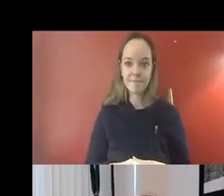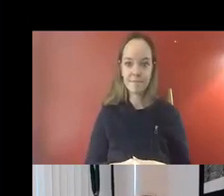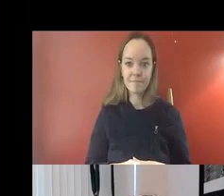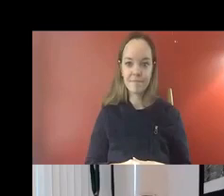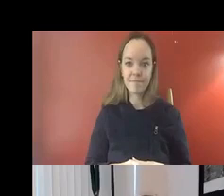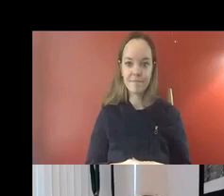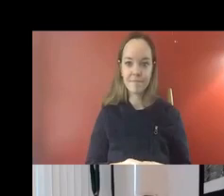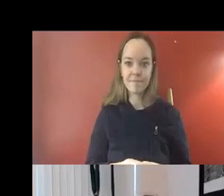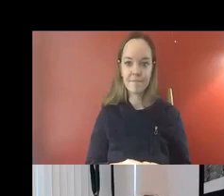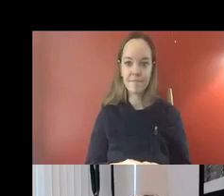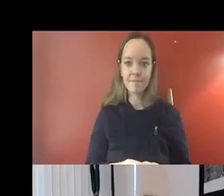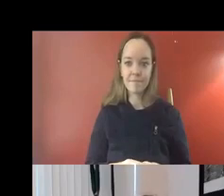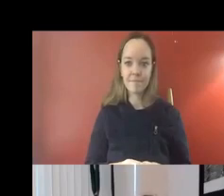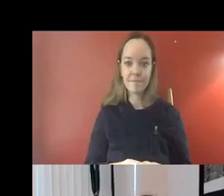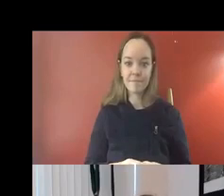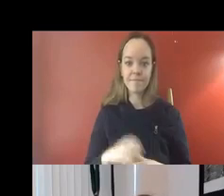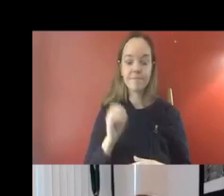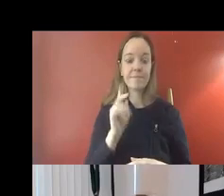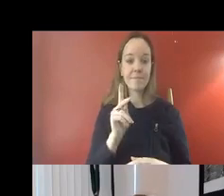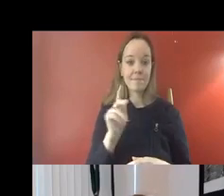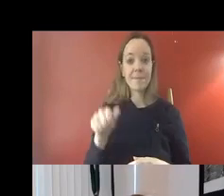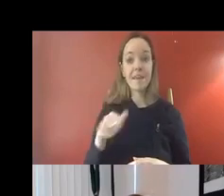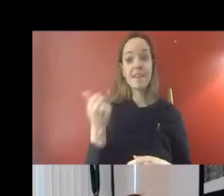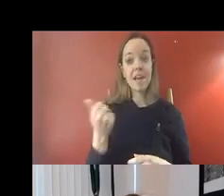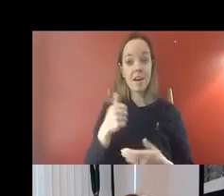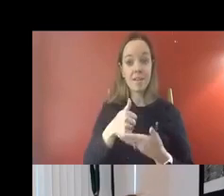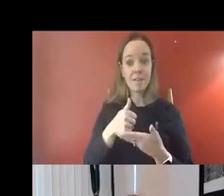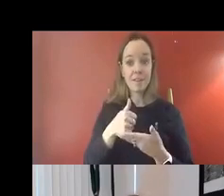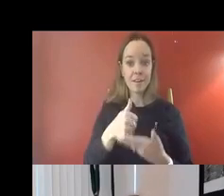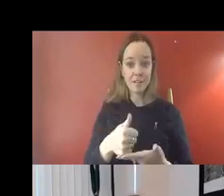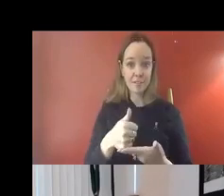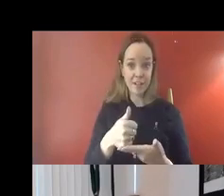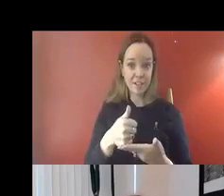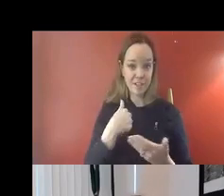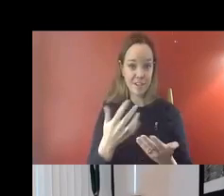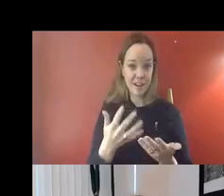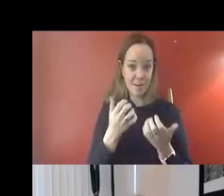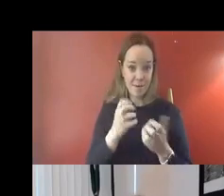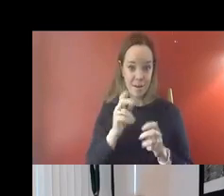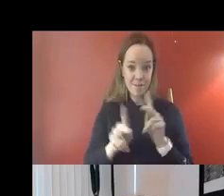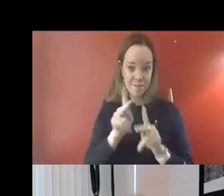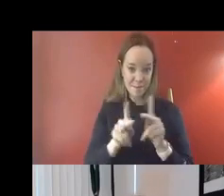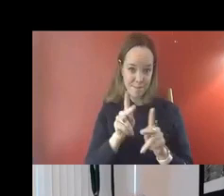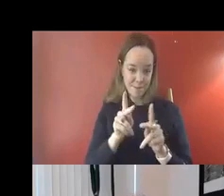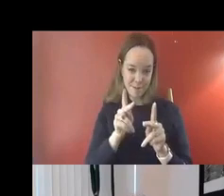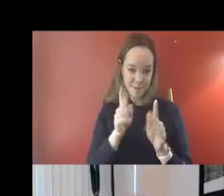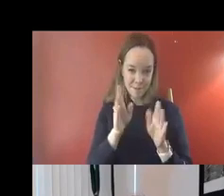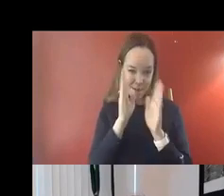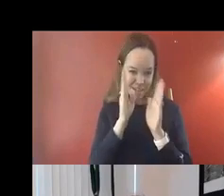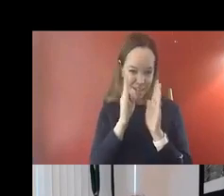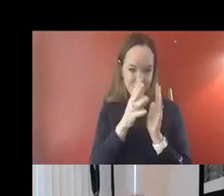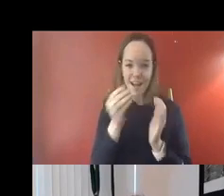The other intervention that I want to bring everyone's attention to, and you're The other intervention that I want to probably familiar with it because we all bring everyone's attention to, and you're live in the same world here in probably familiar with it because we all